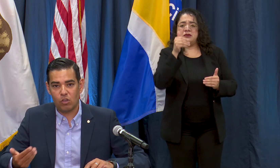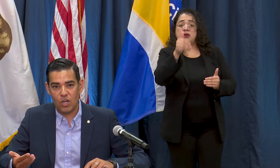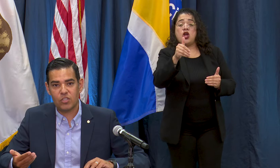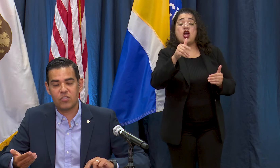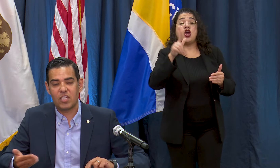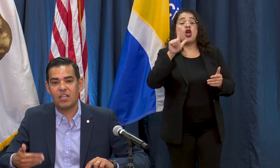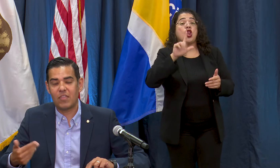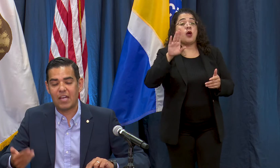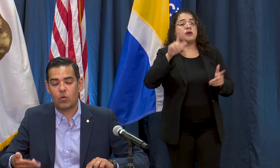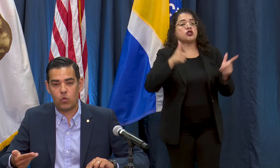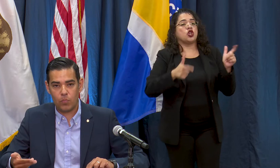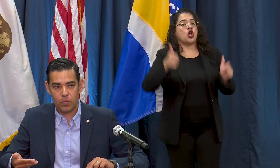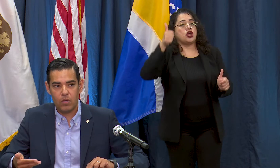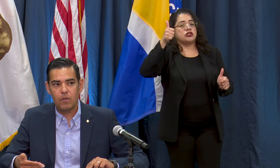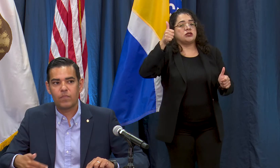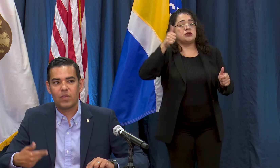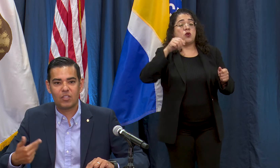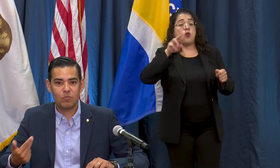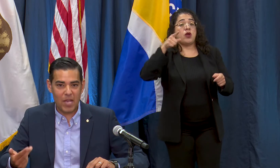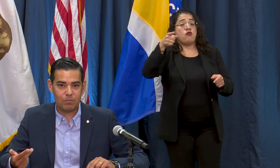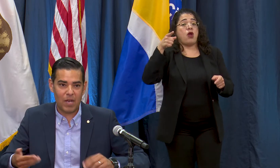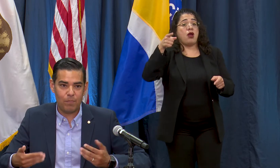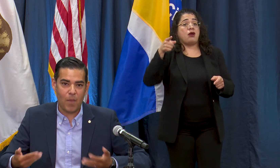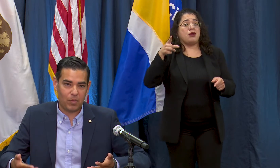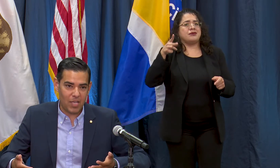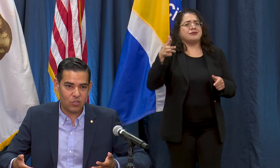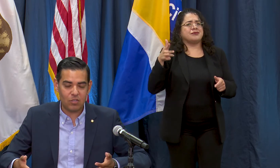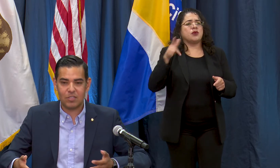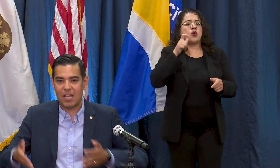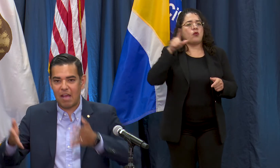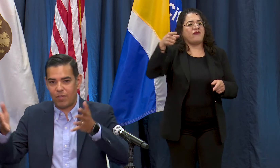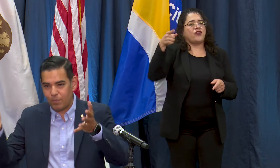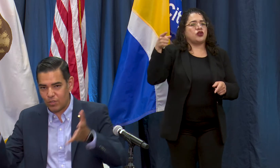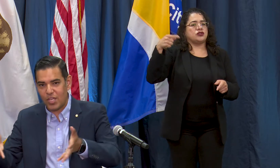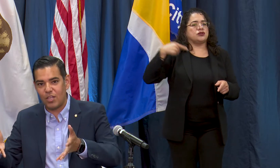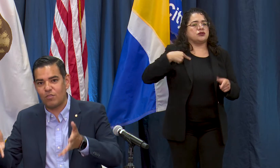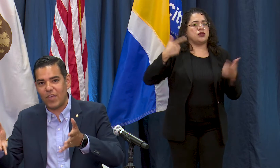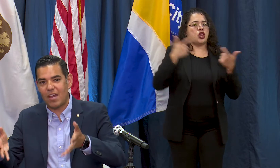largest city in that group expect by population to have a percentage of that